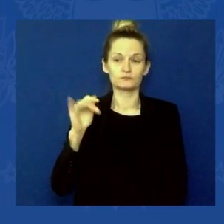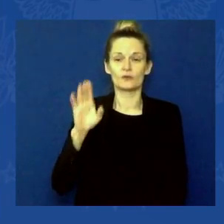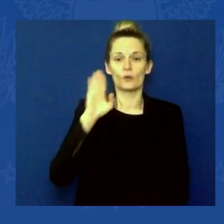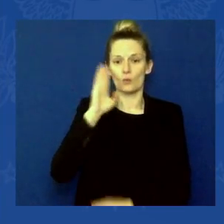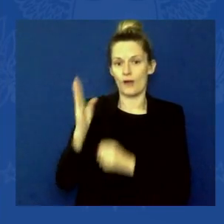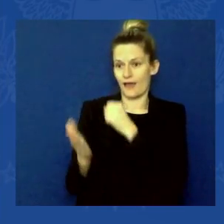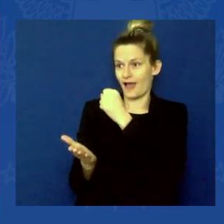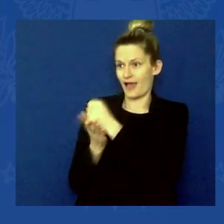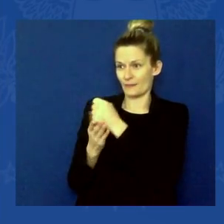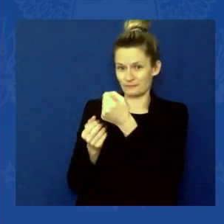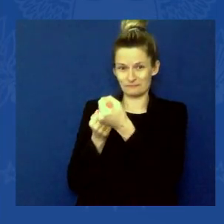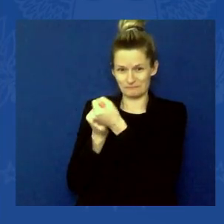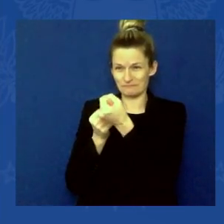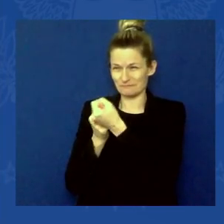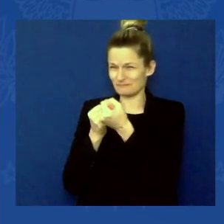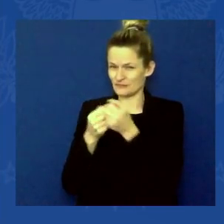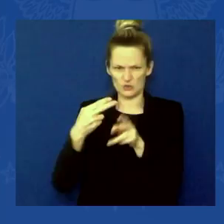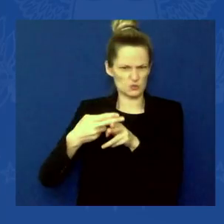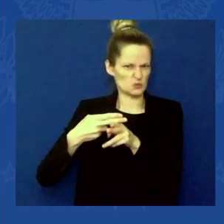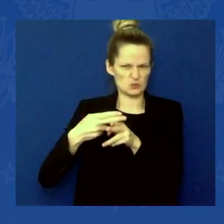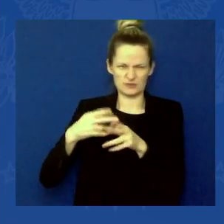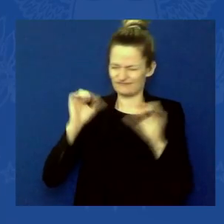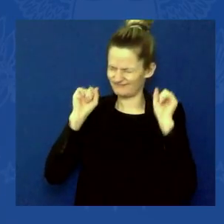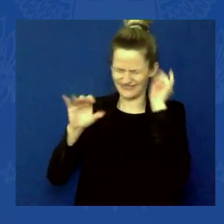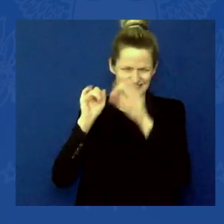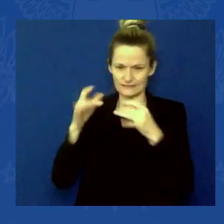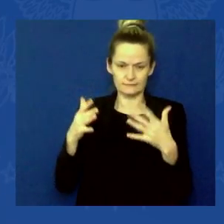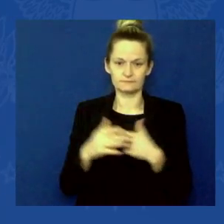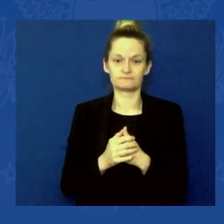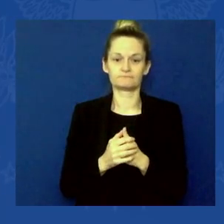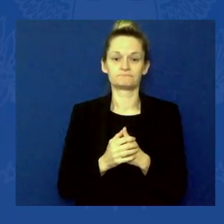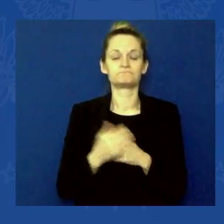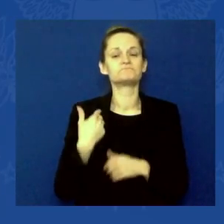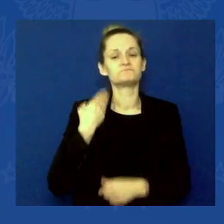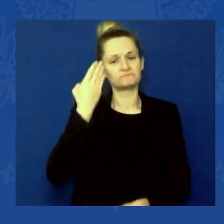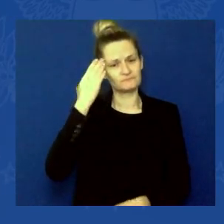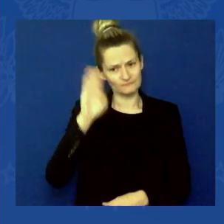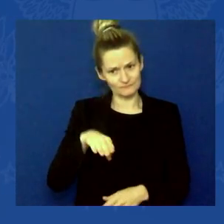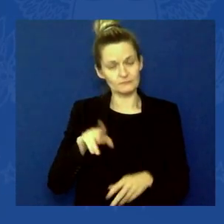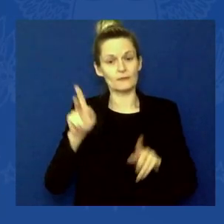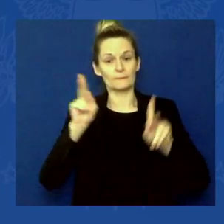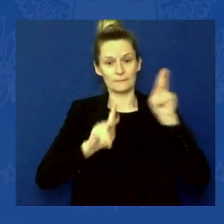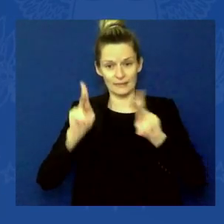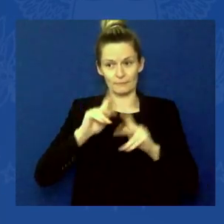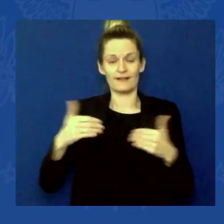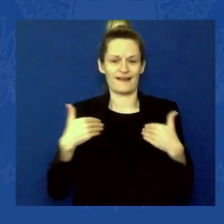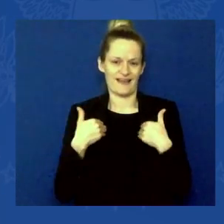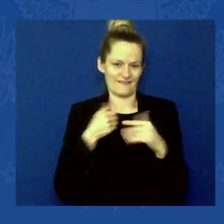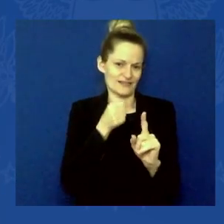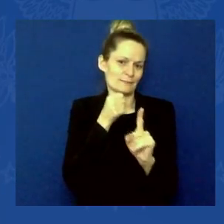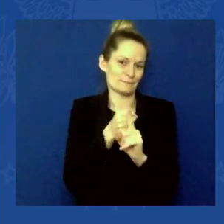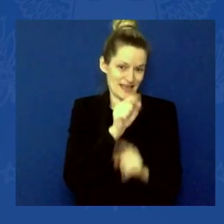We don't know the full extent of the storm's impact today, but we are acting to prepare for and prevent damage as much as possible,